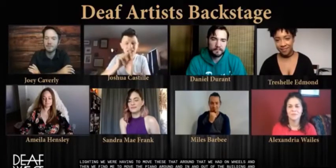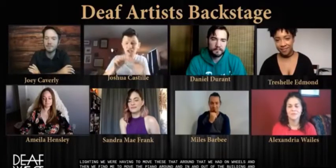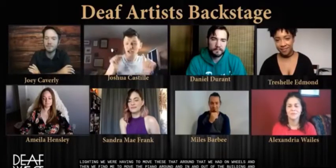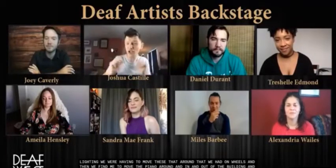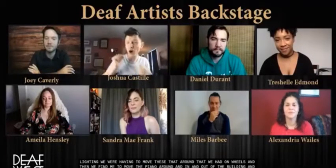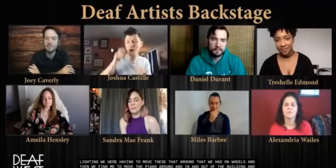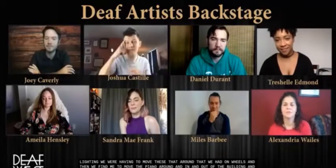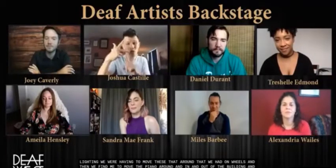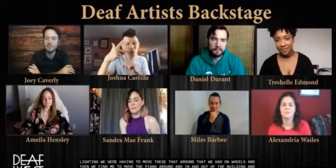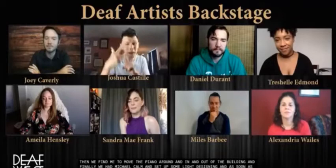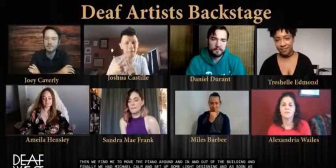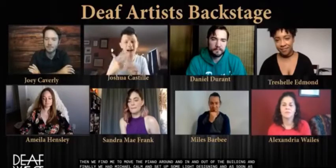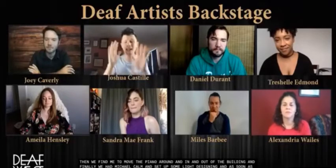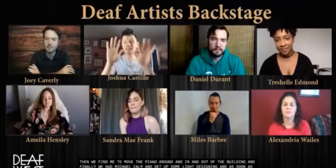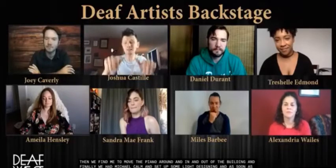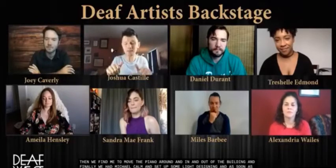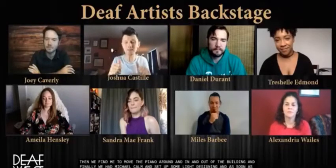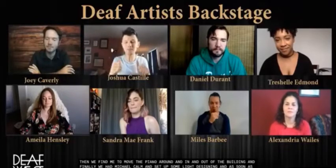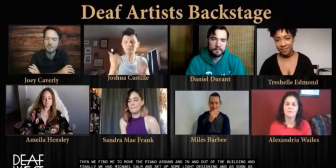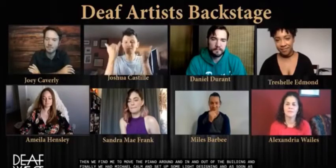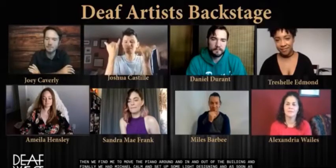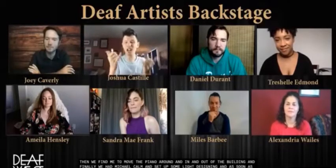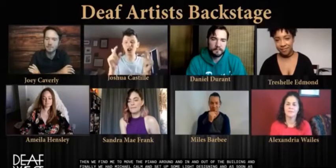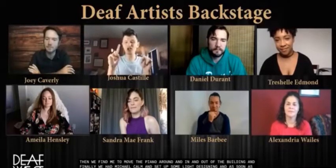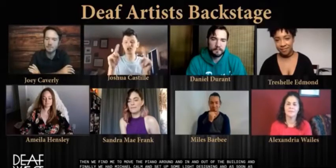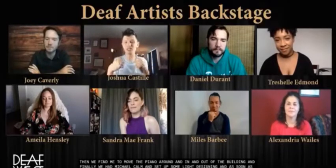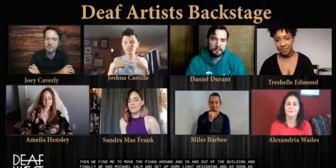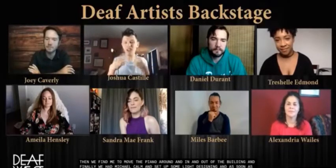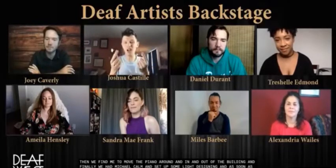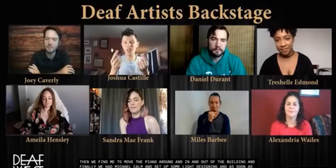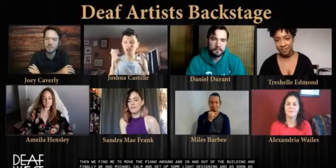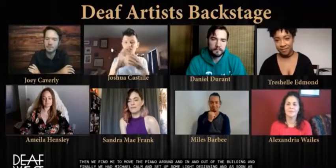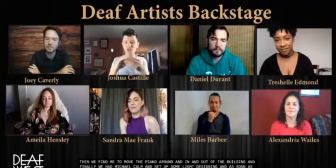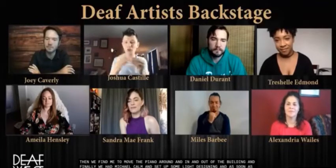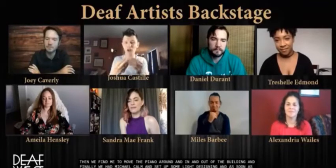During those rehearsal times for the show, we rehearsed for about three months.